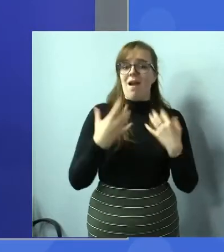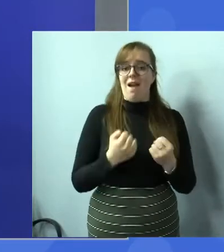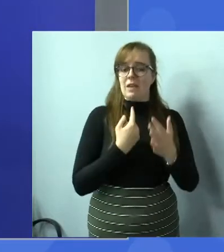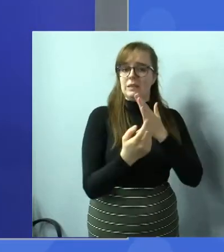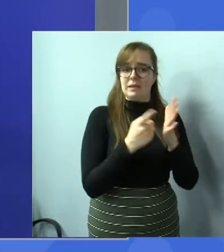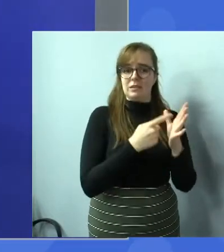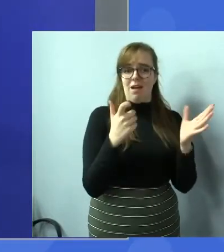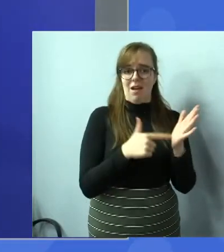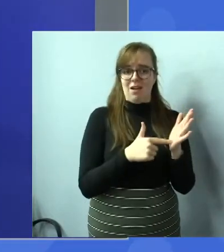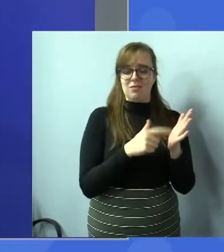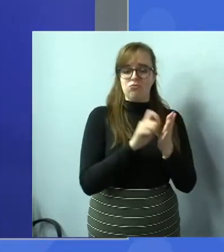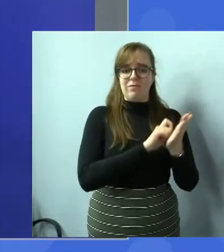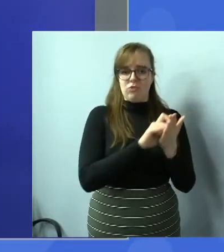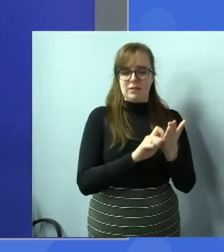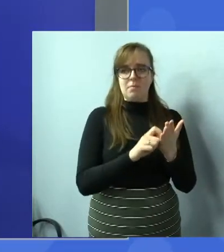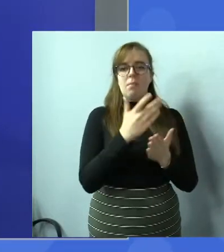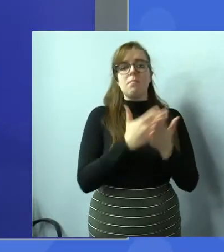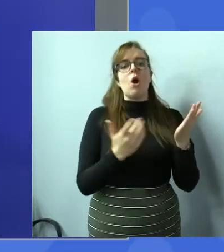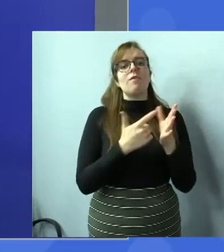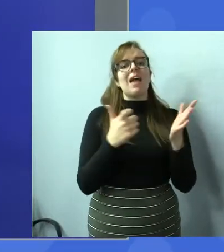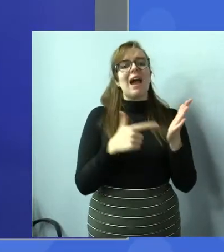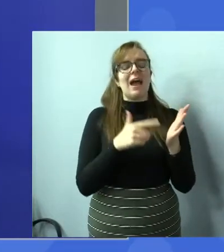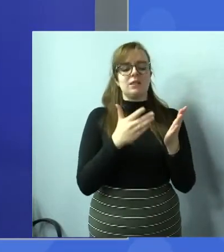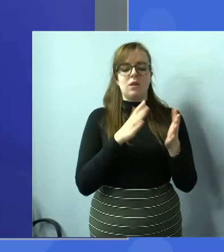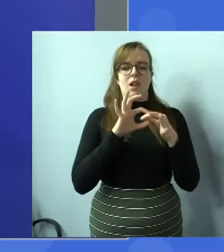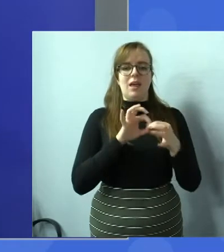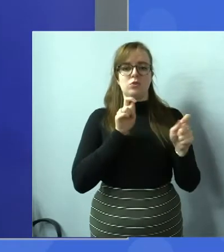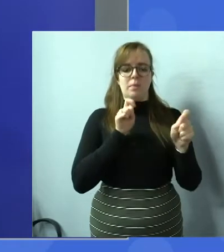referendums act that was a result of a modification through the process is that